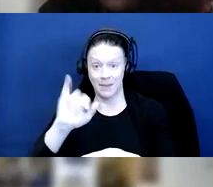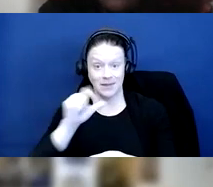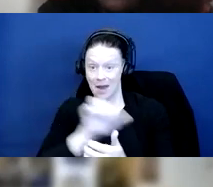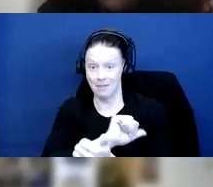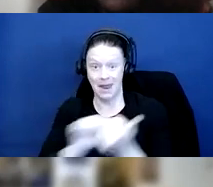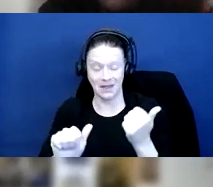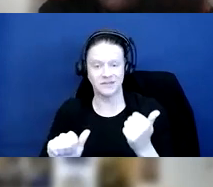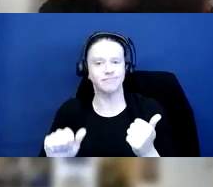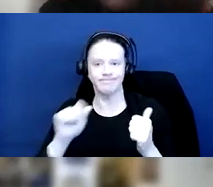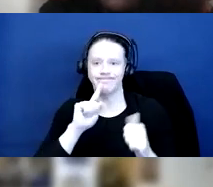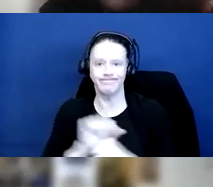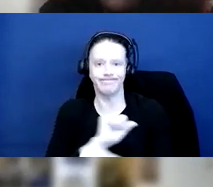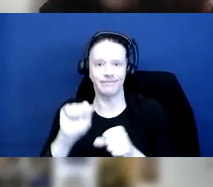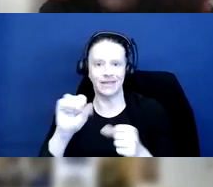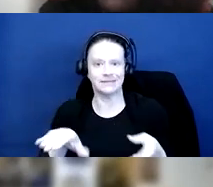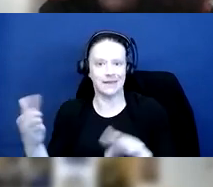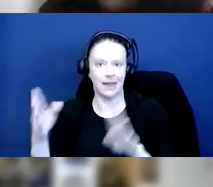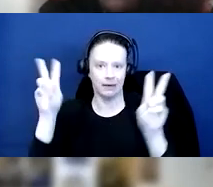But you would work with your legislator